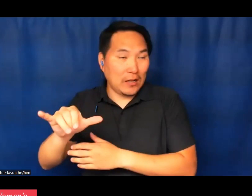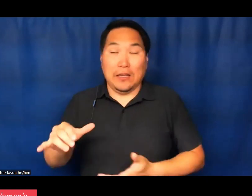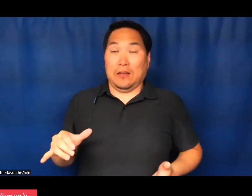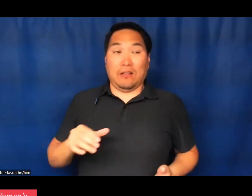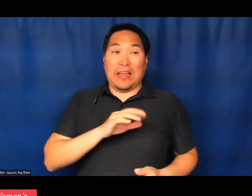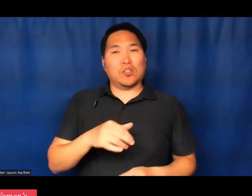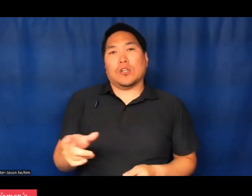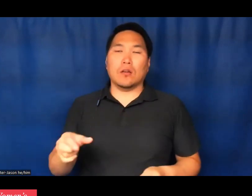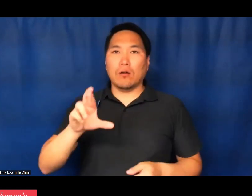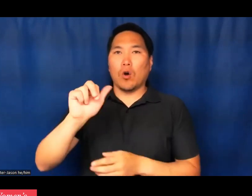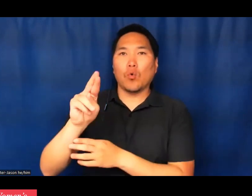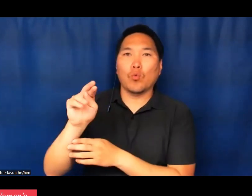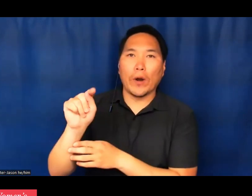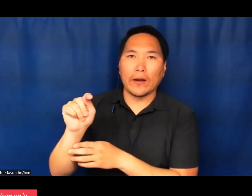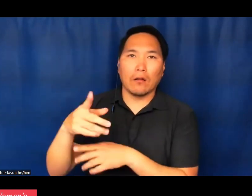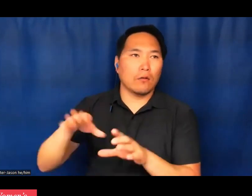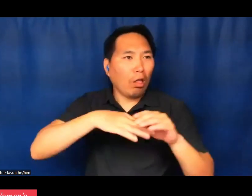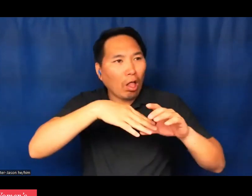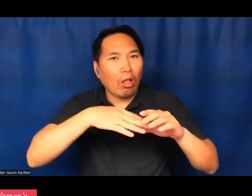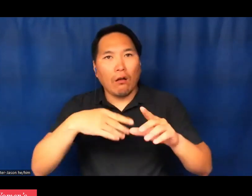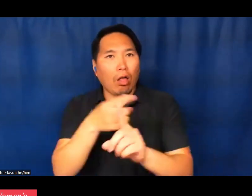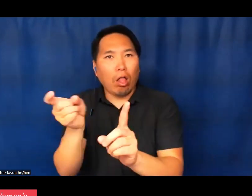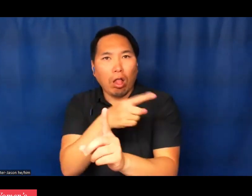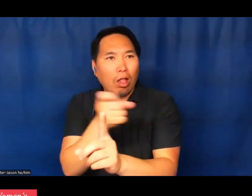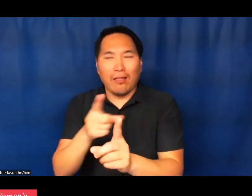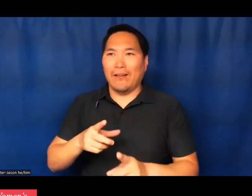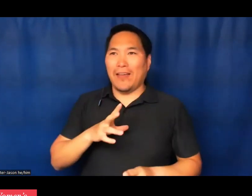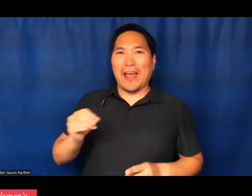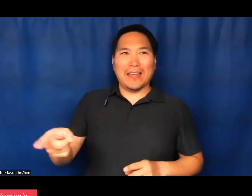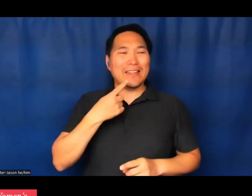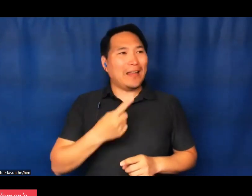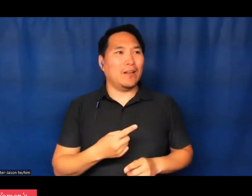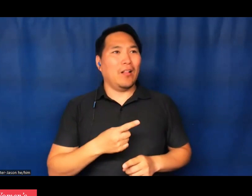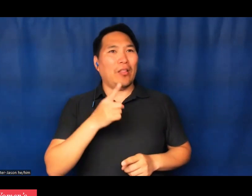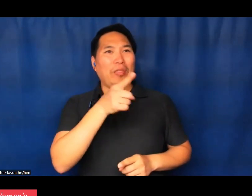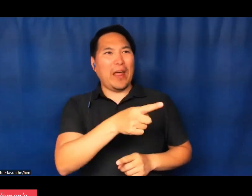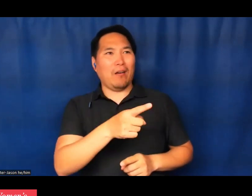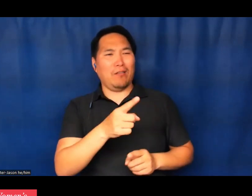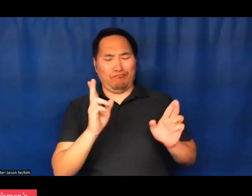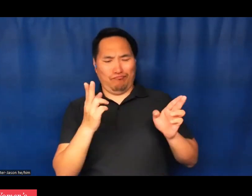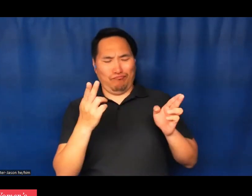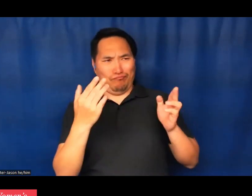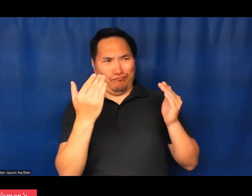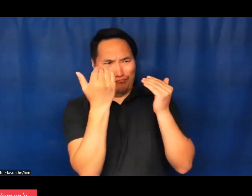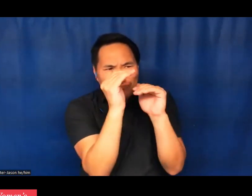And basically, said that majority's stunted view of liberty really essentially deprives